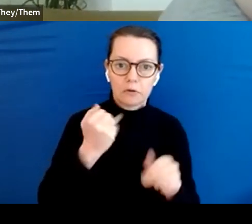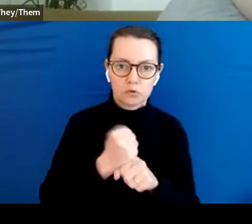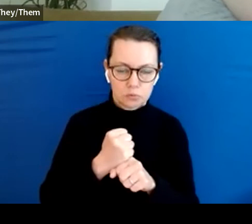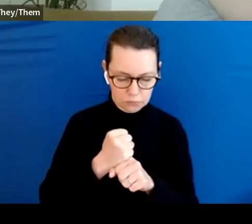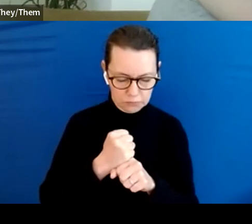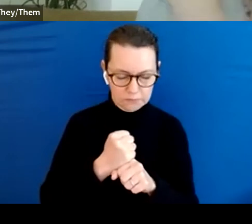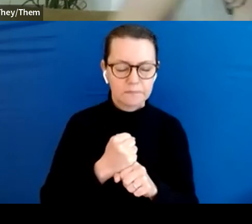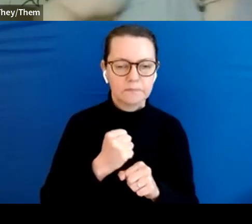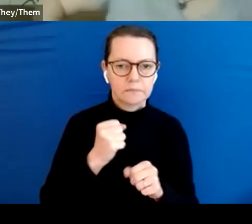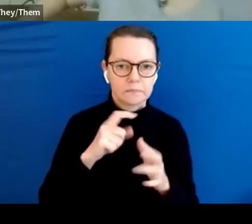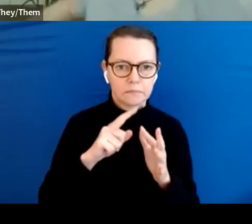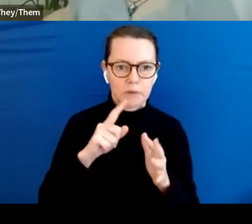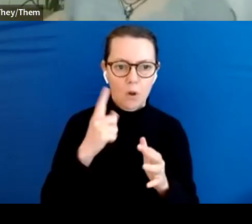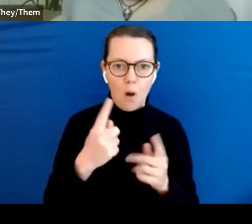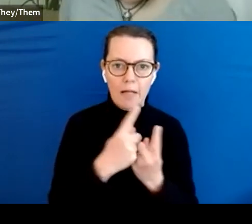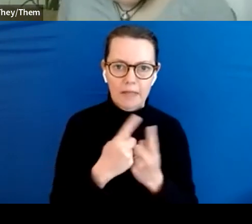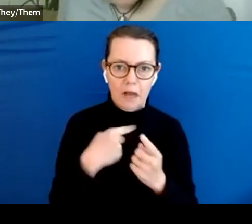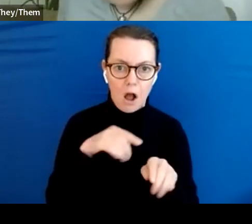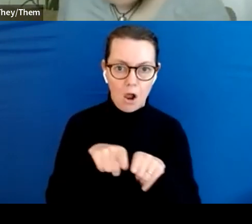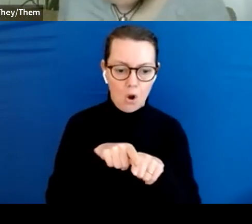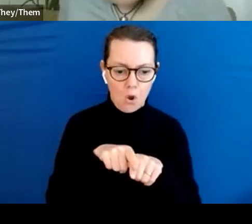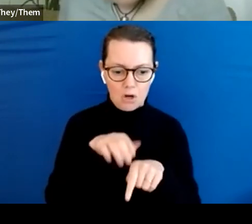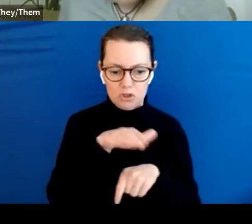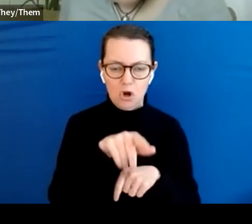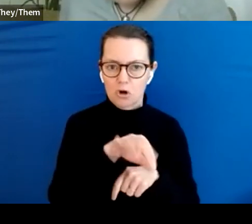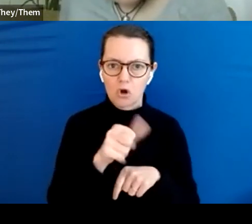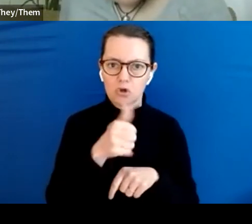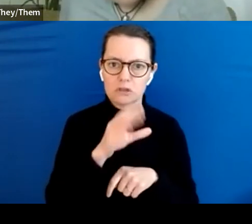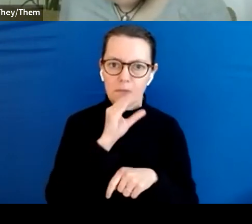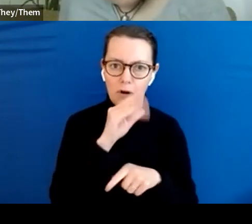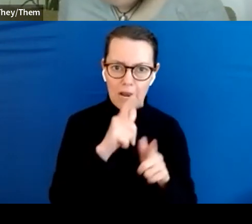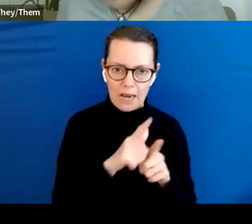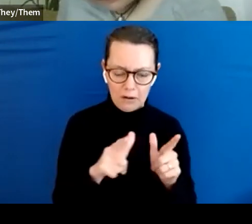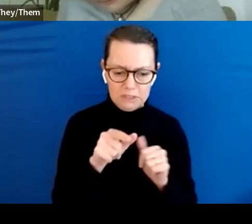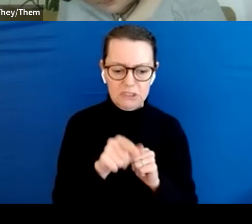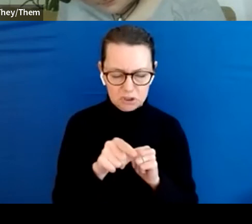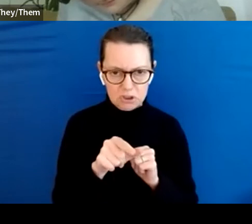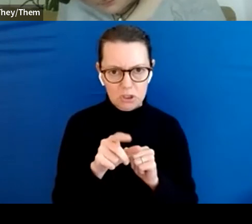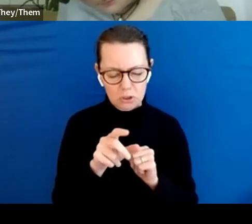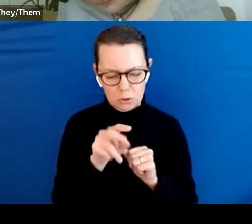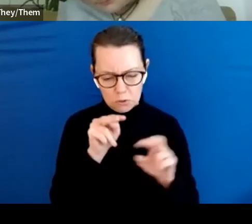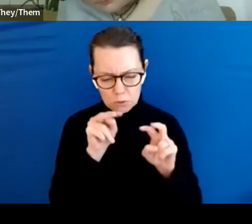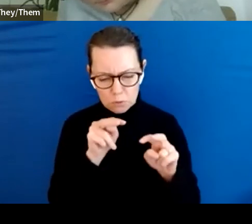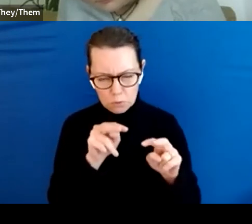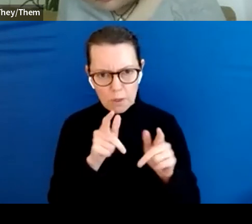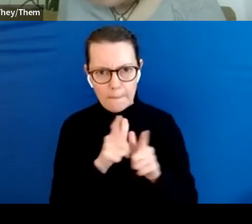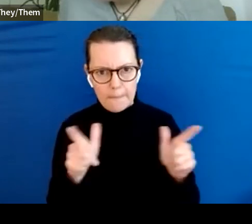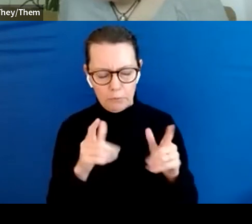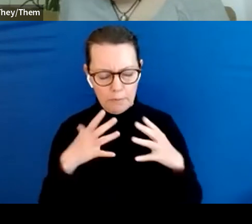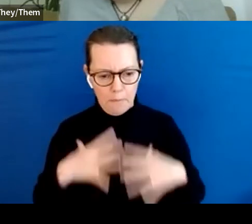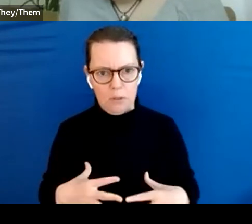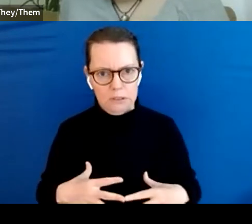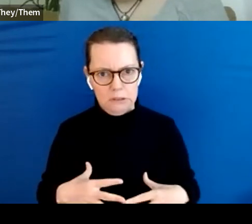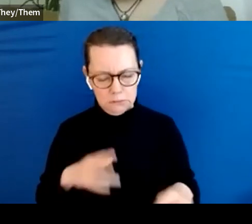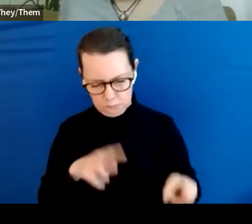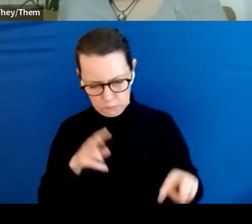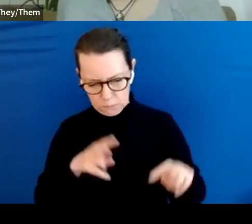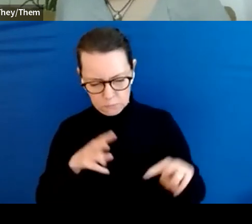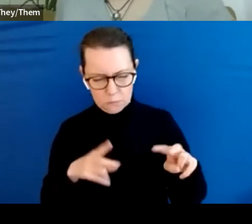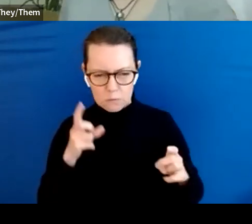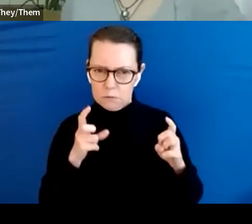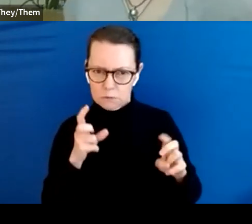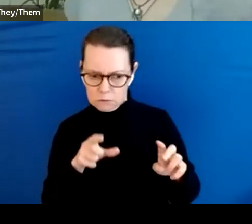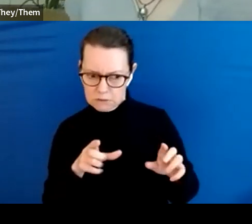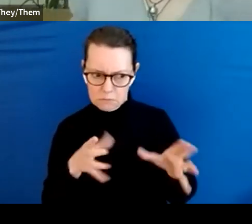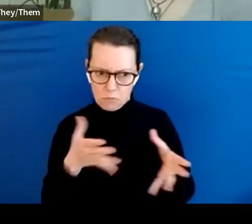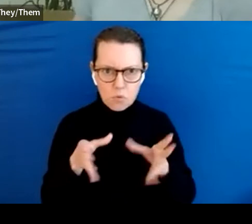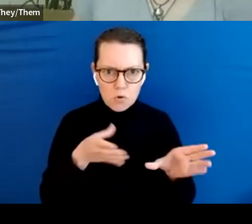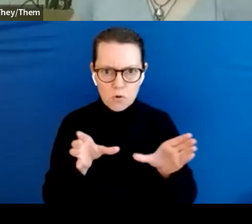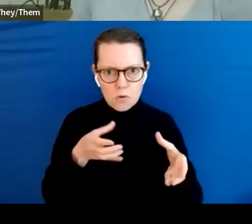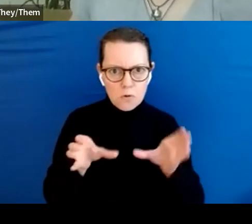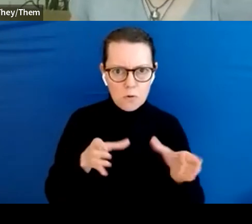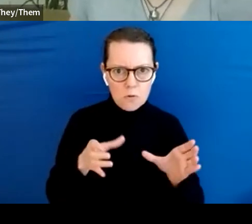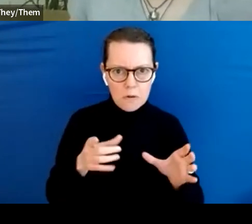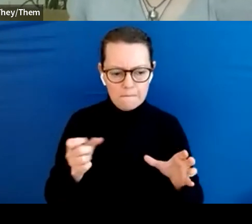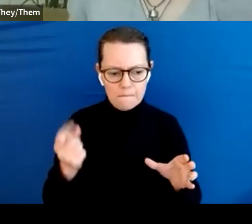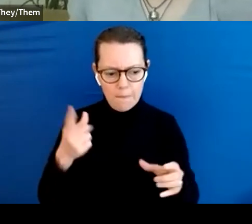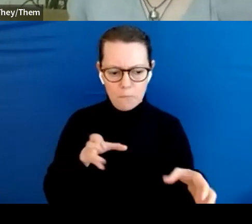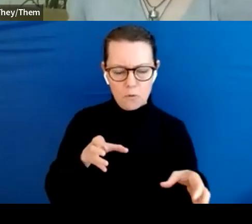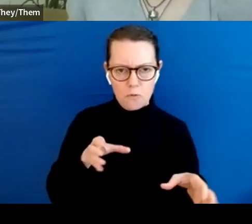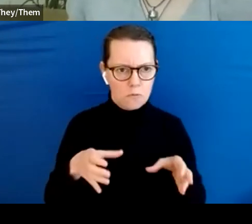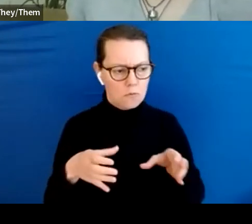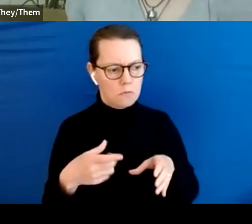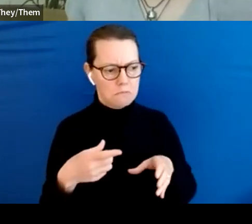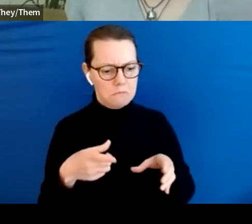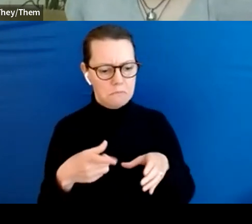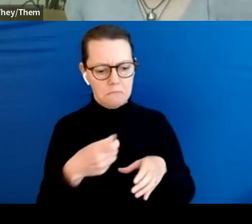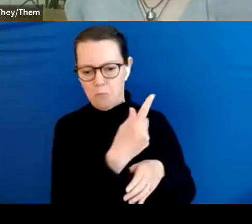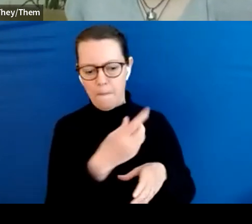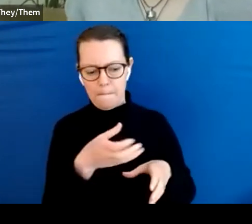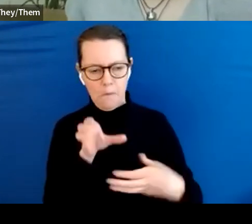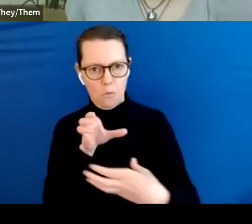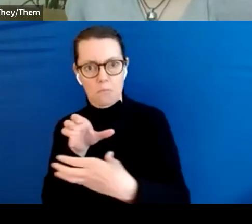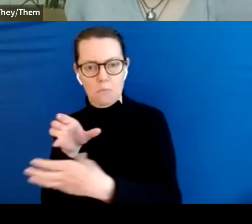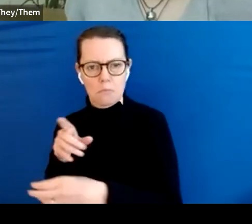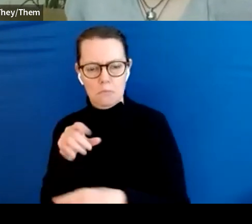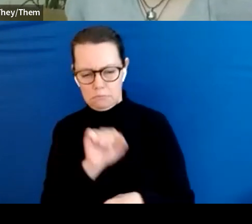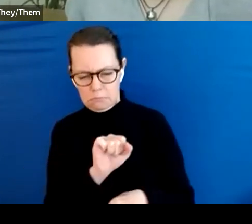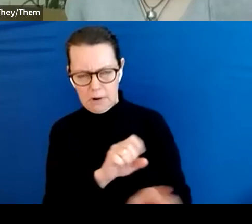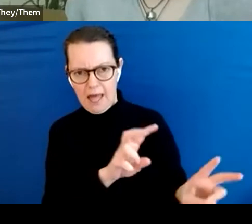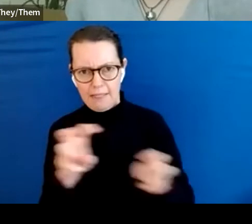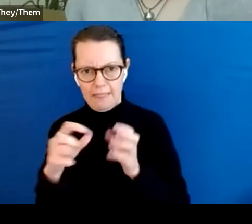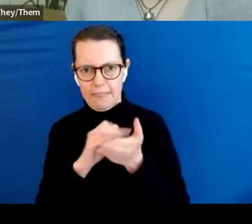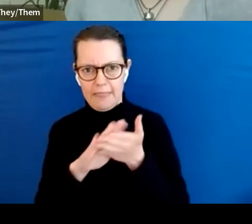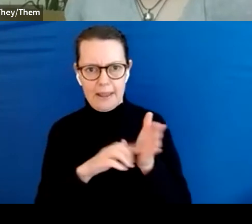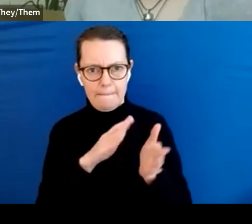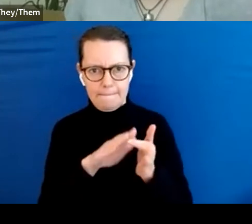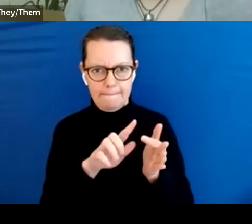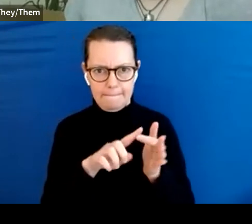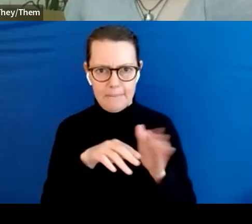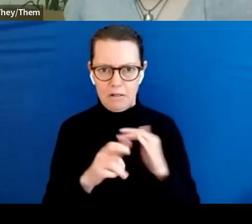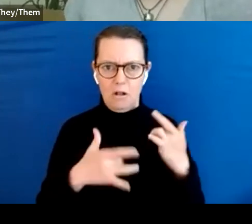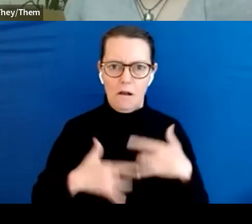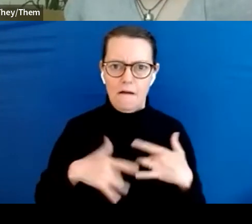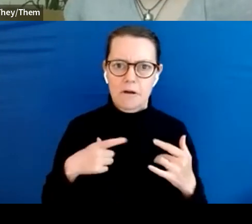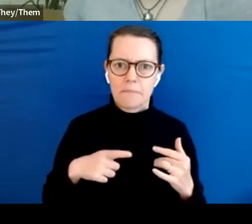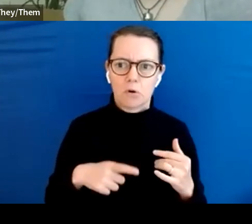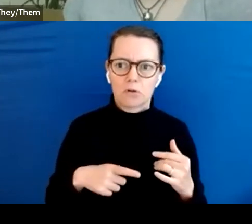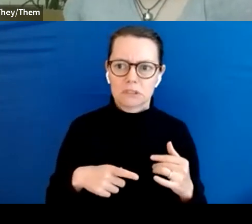I think also, one of the things I've learned from that, with a child who doesn't use spoken language is to look very carefully at body language, and physical responses to situations and look for the, like, the soundtrack little bit themes in her life.